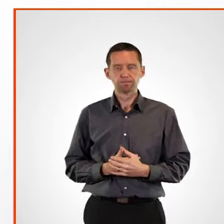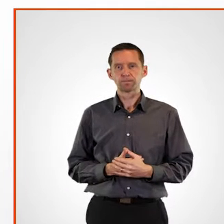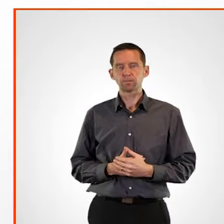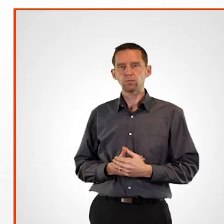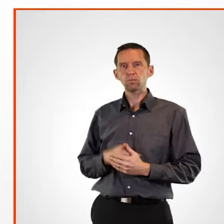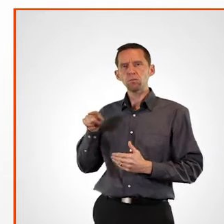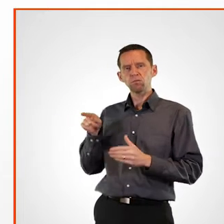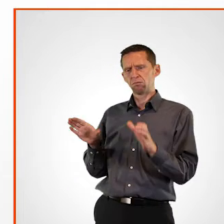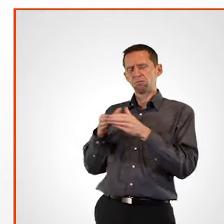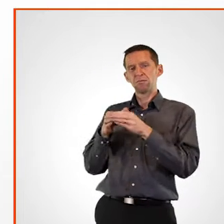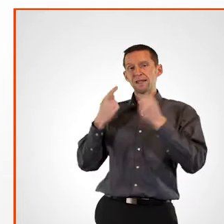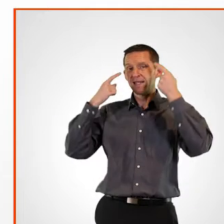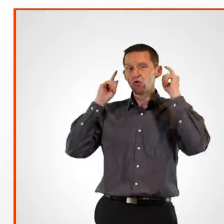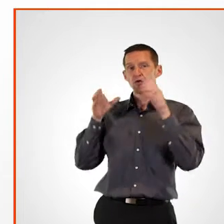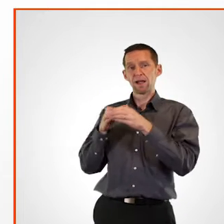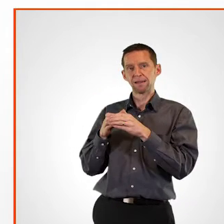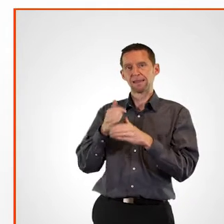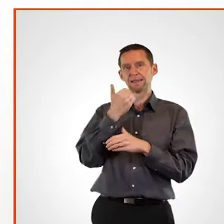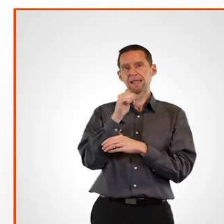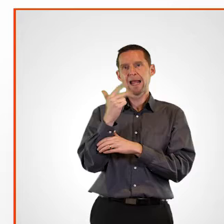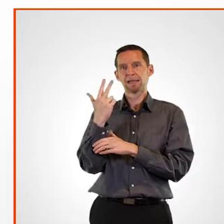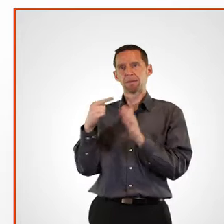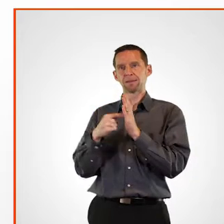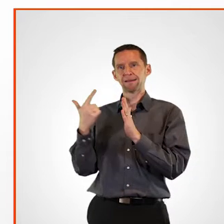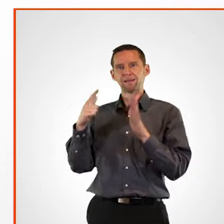The hearing aid group had an average of 6 to 8.7dB pure tone average,